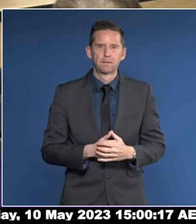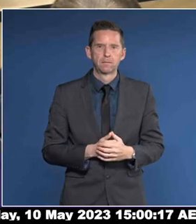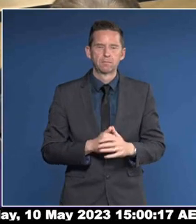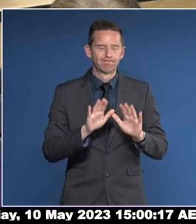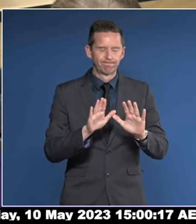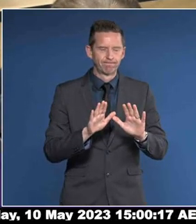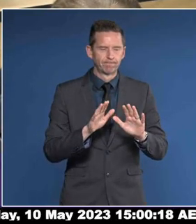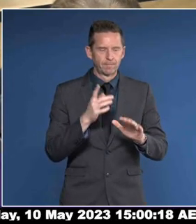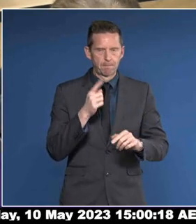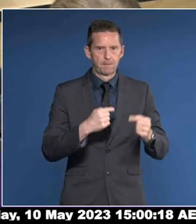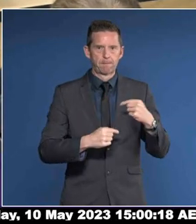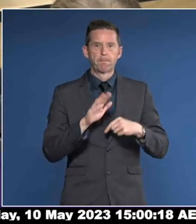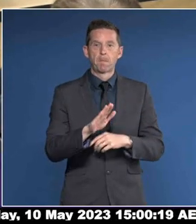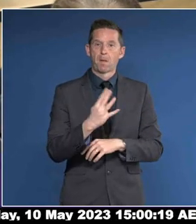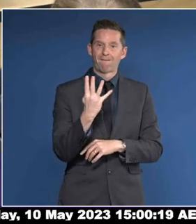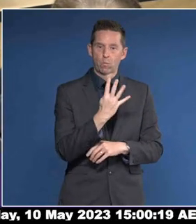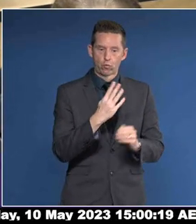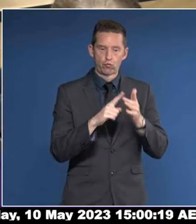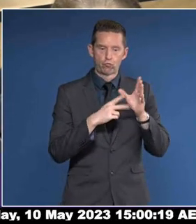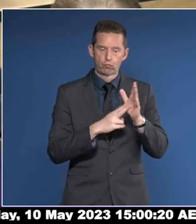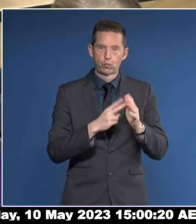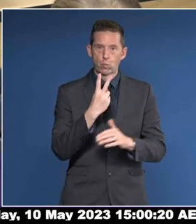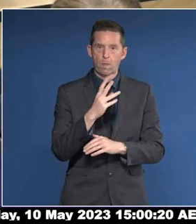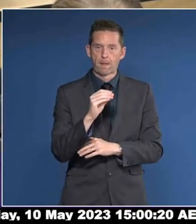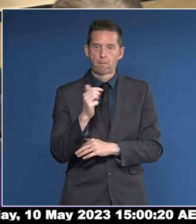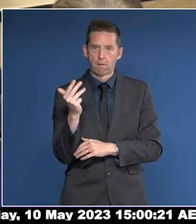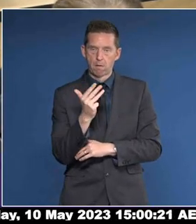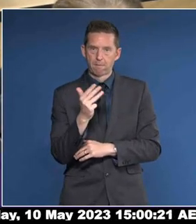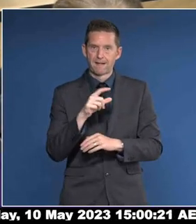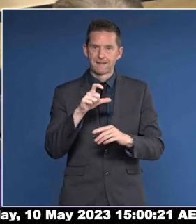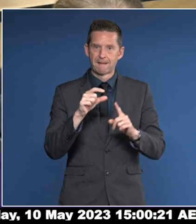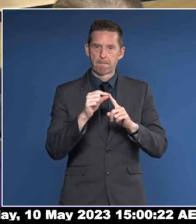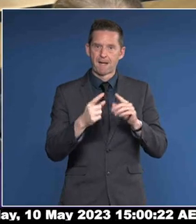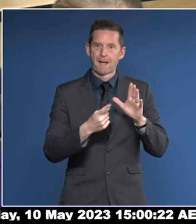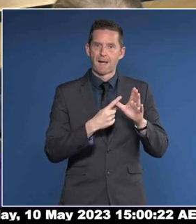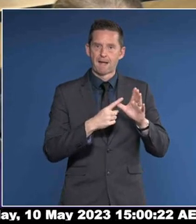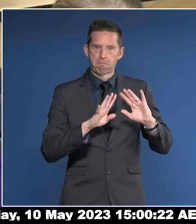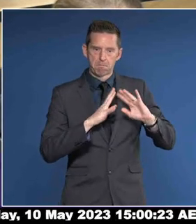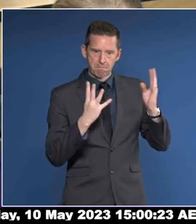'On 14 January 2019, CPA SCAN held a meeting relating to Jonathon's care.